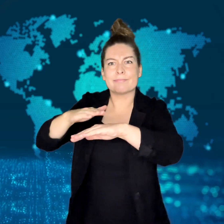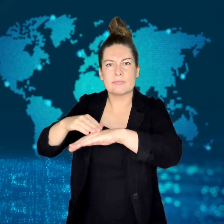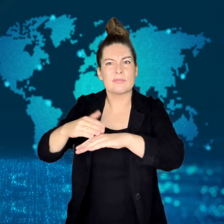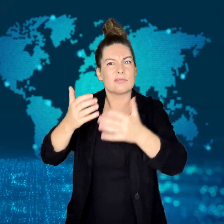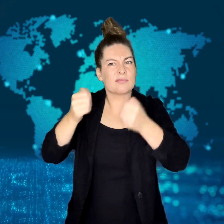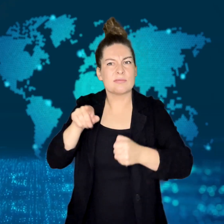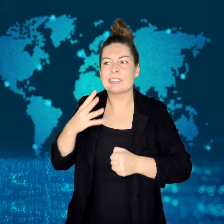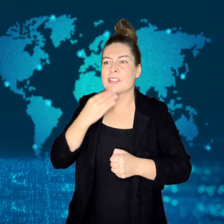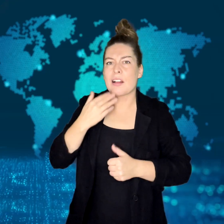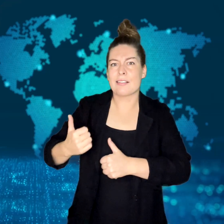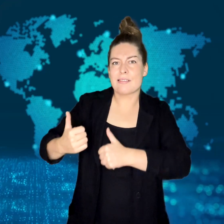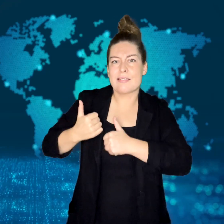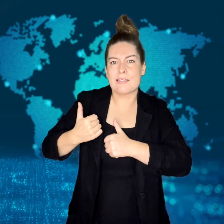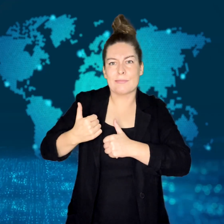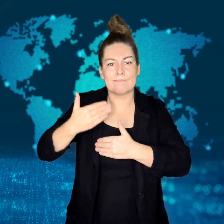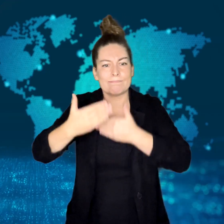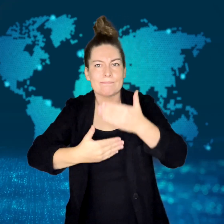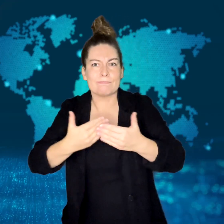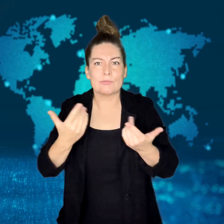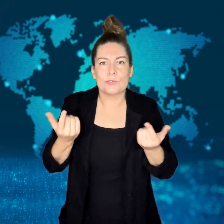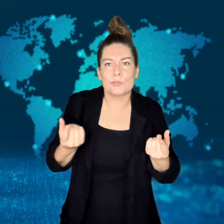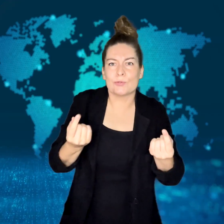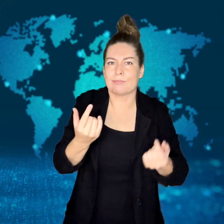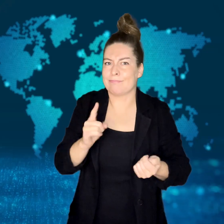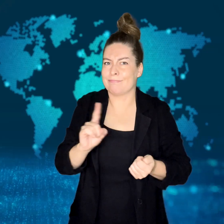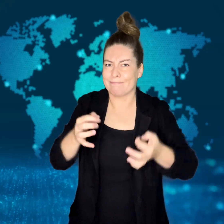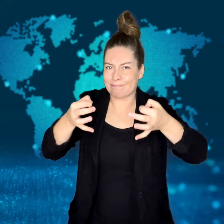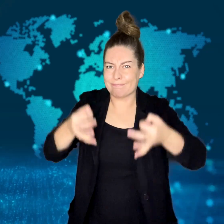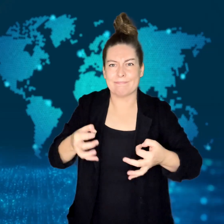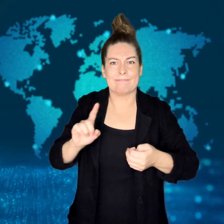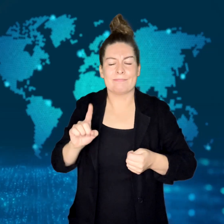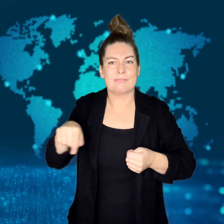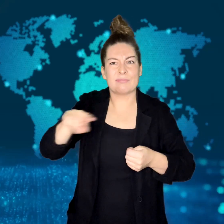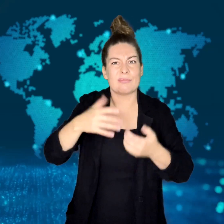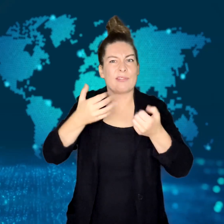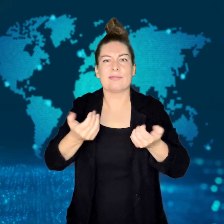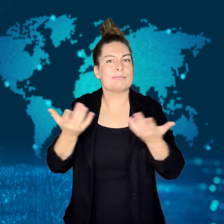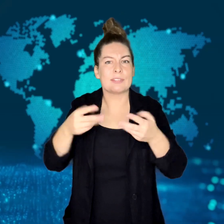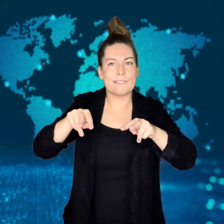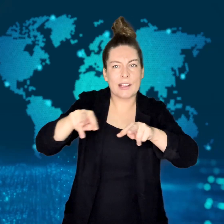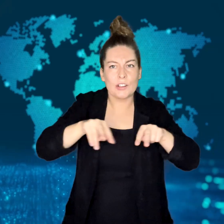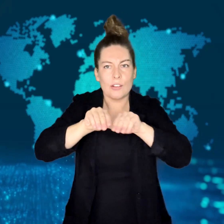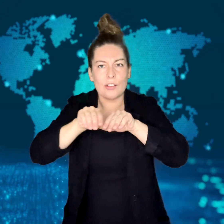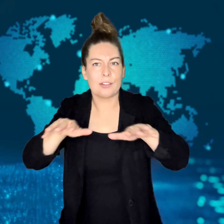of stories about inappropriate behavior by Israel’s troops.